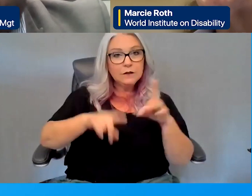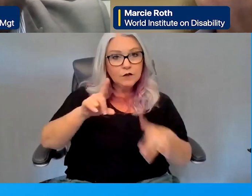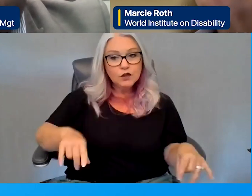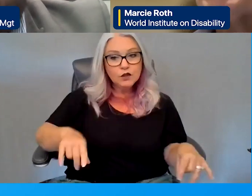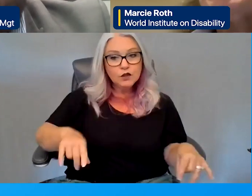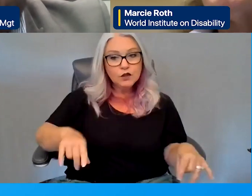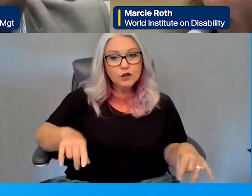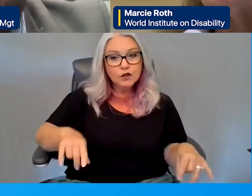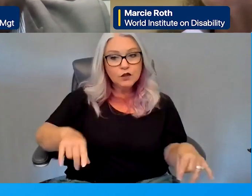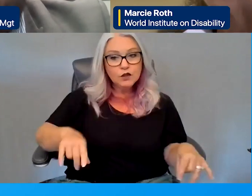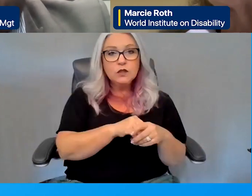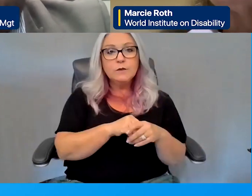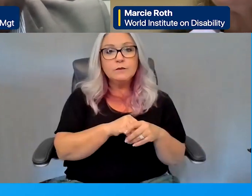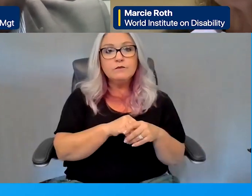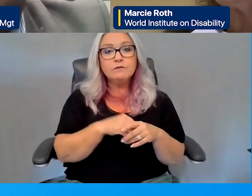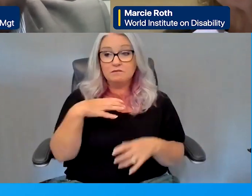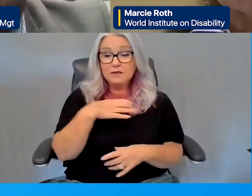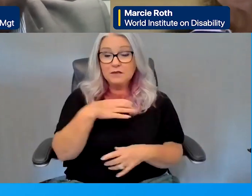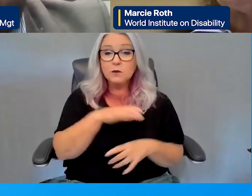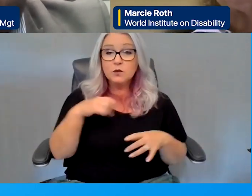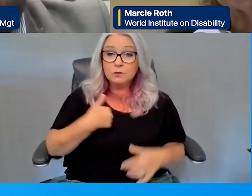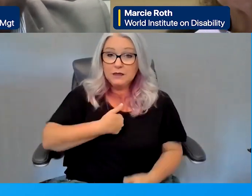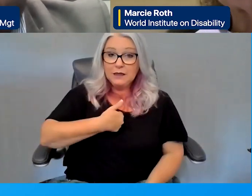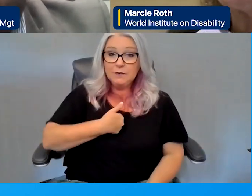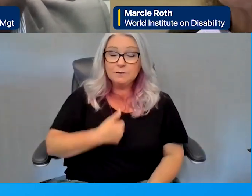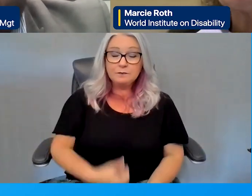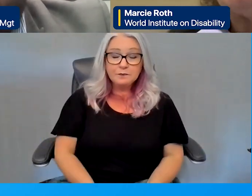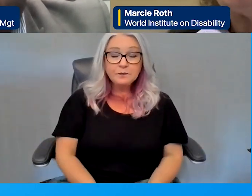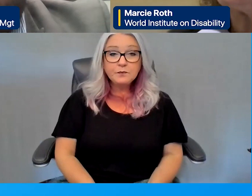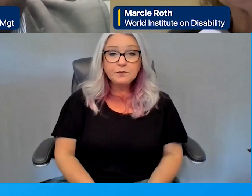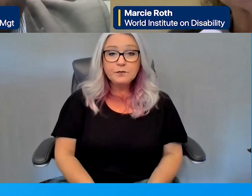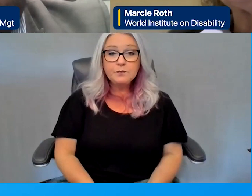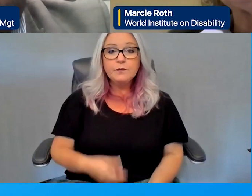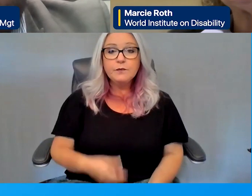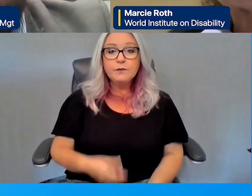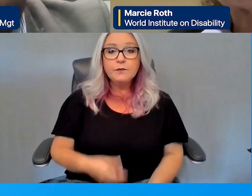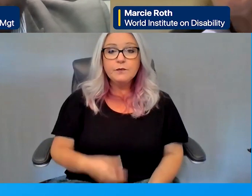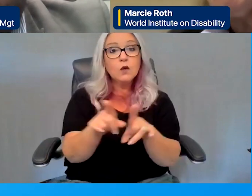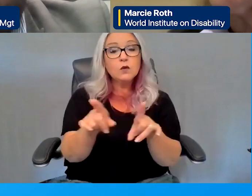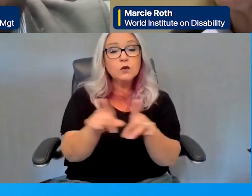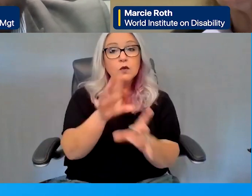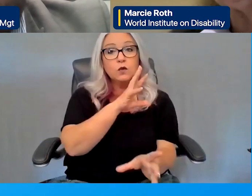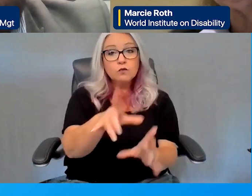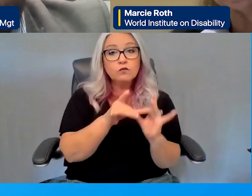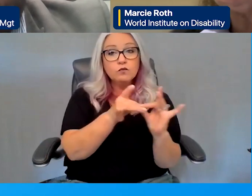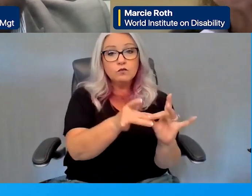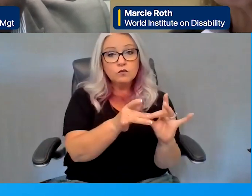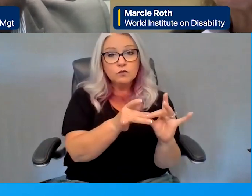Council. I am also part of the partnership for inclusive